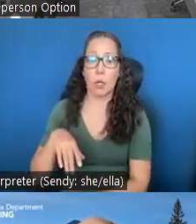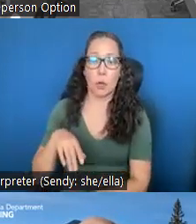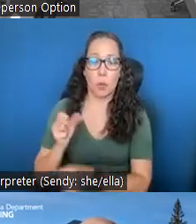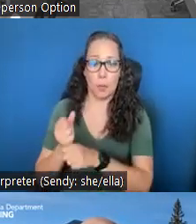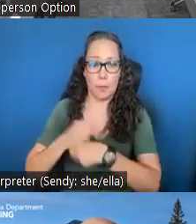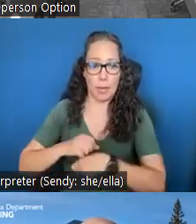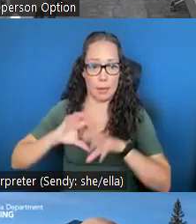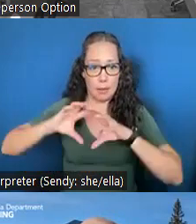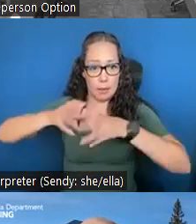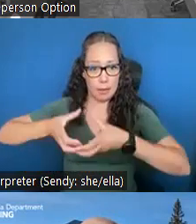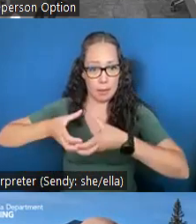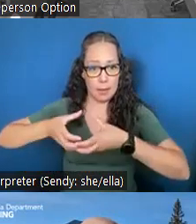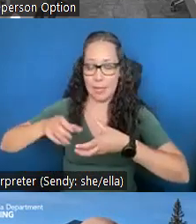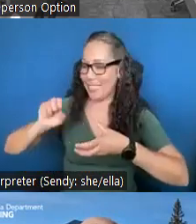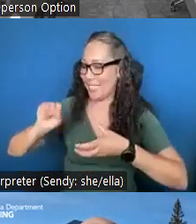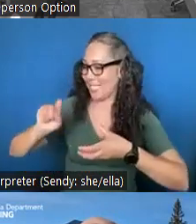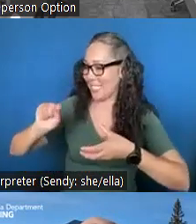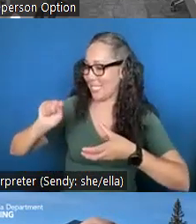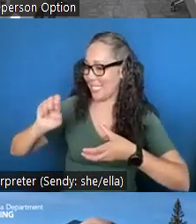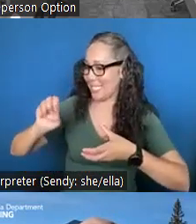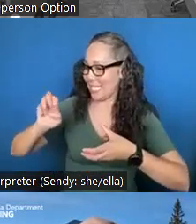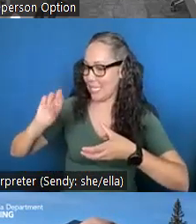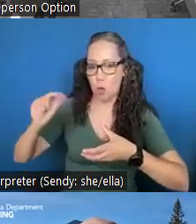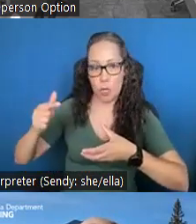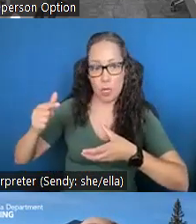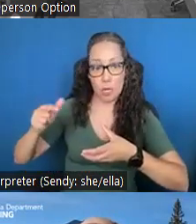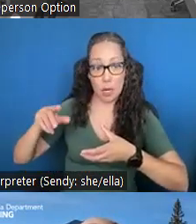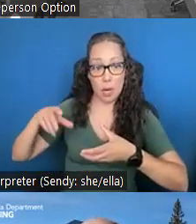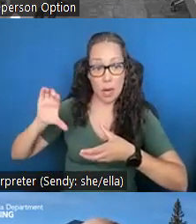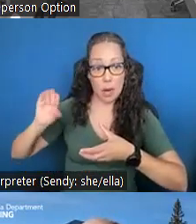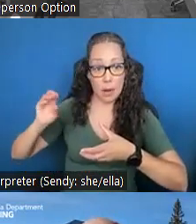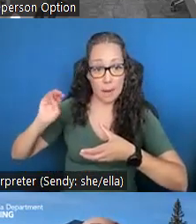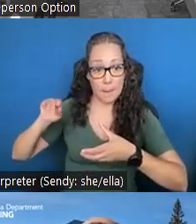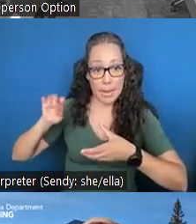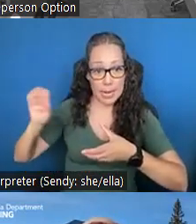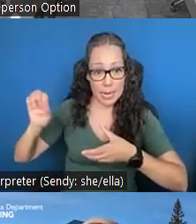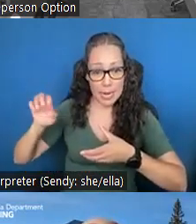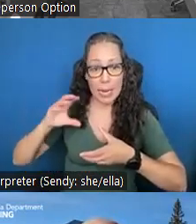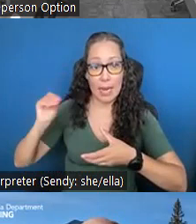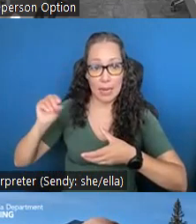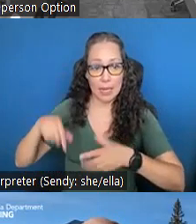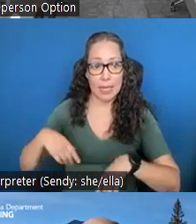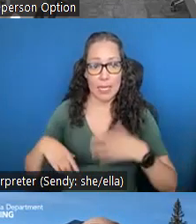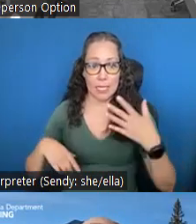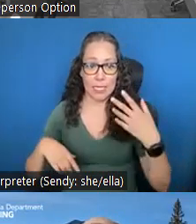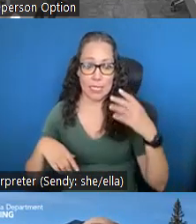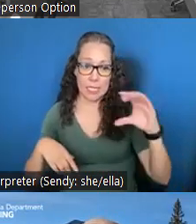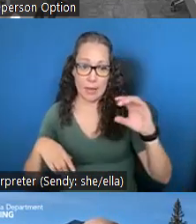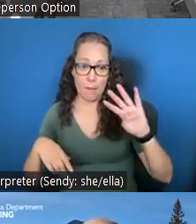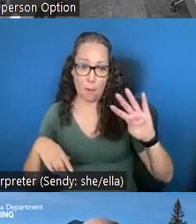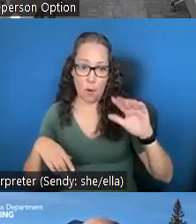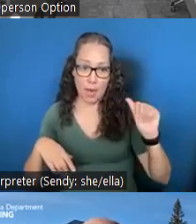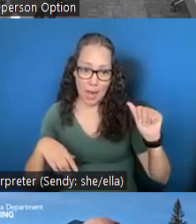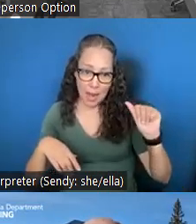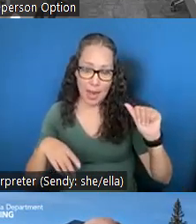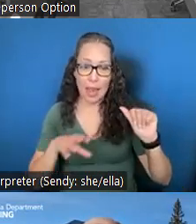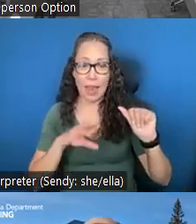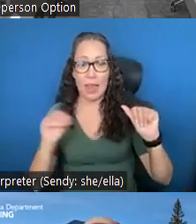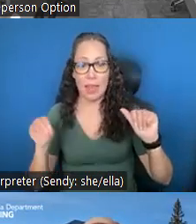you'll see on a upcoming slide representing uh c4a cfilc the California State Association of